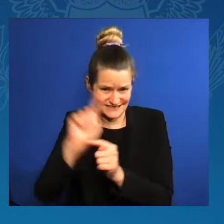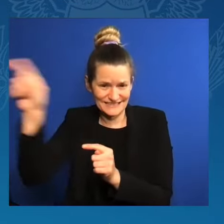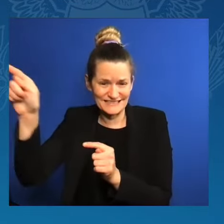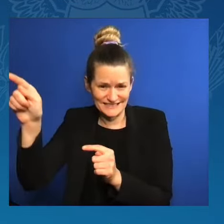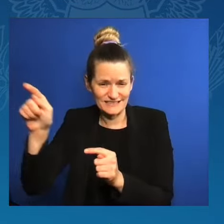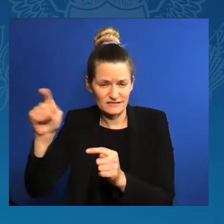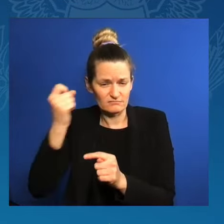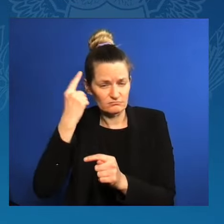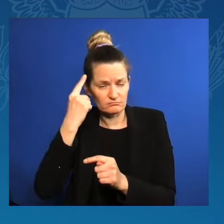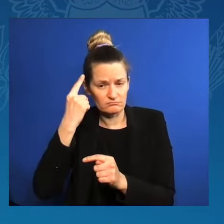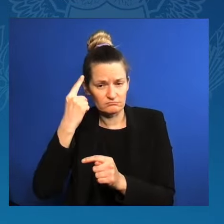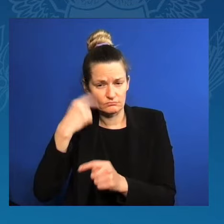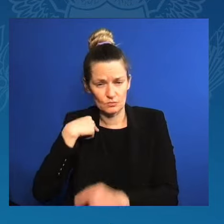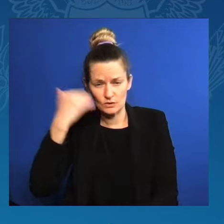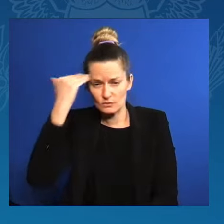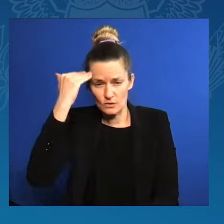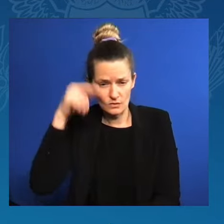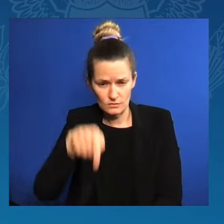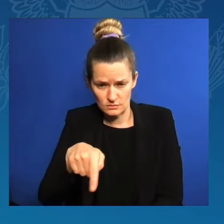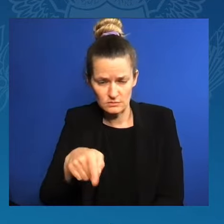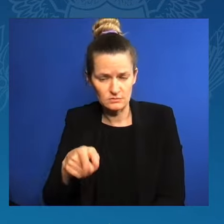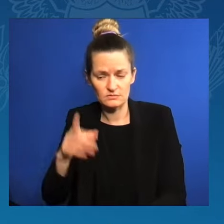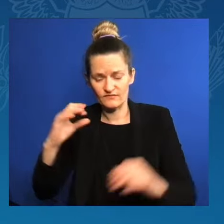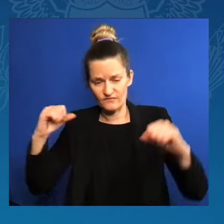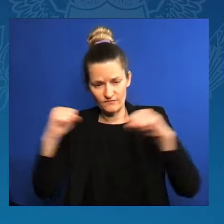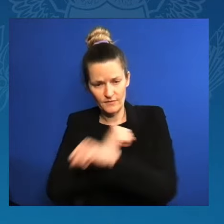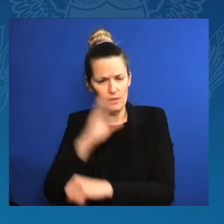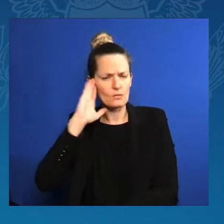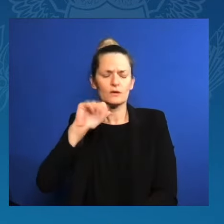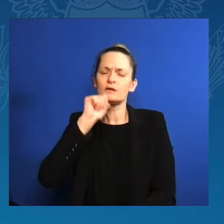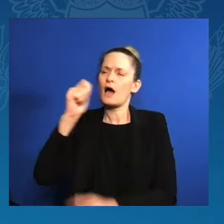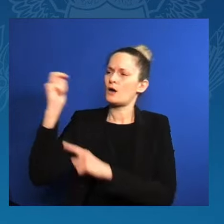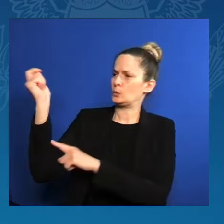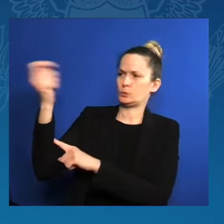until we secure this right for every American --